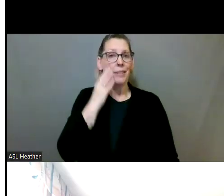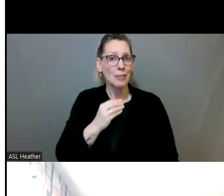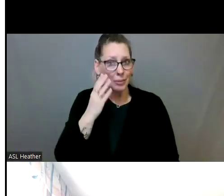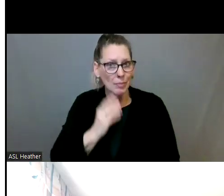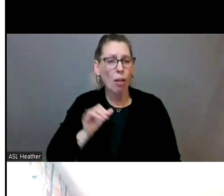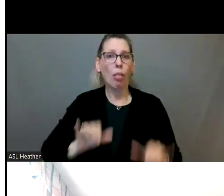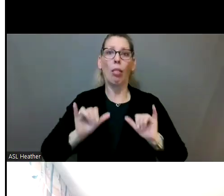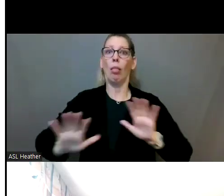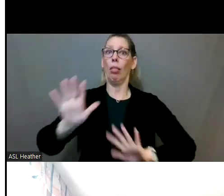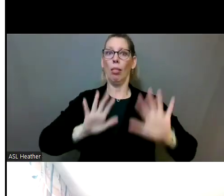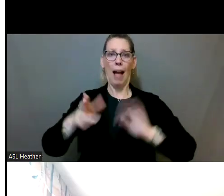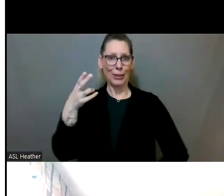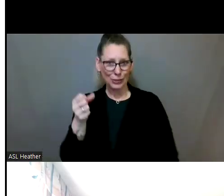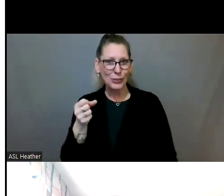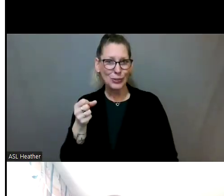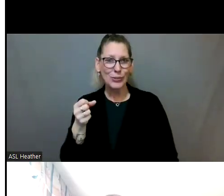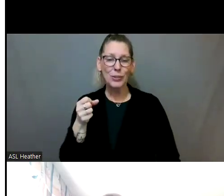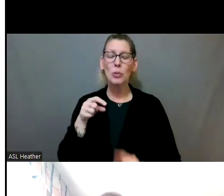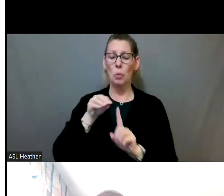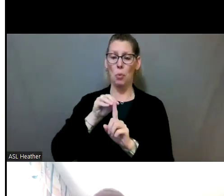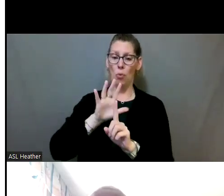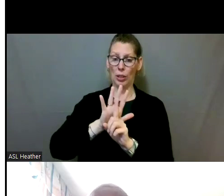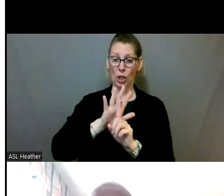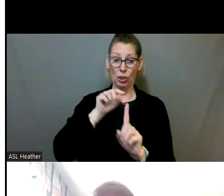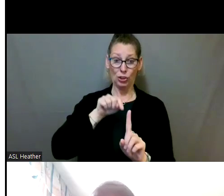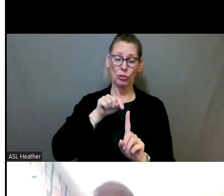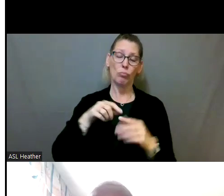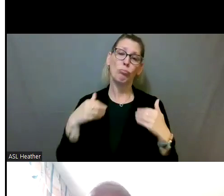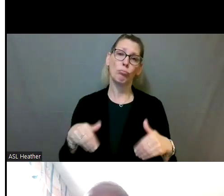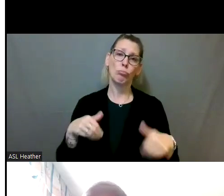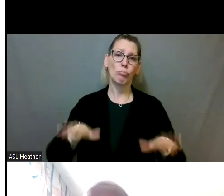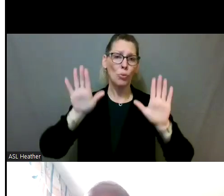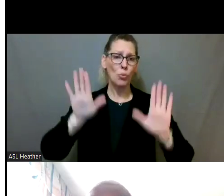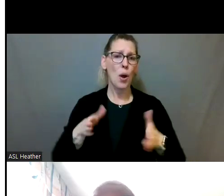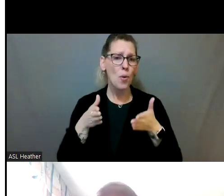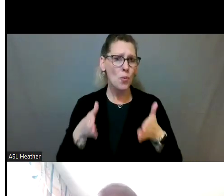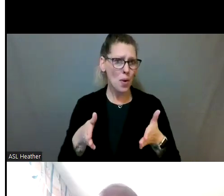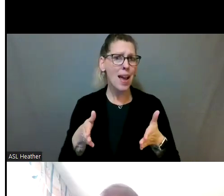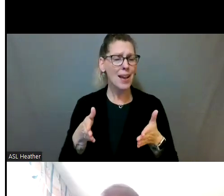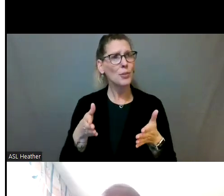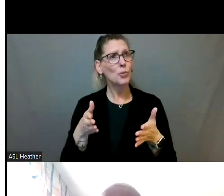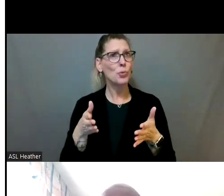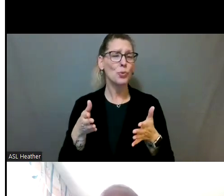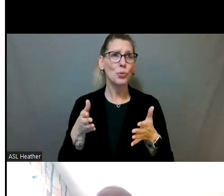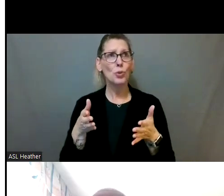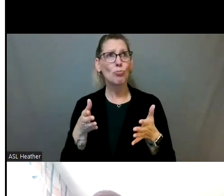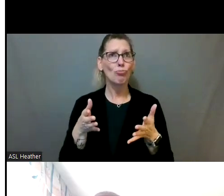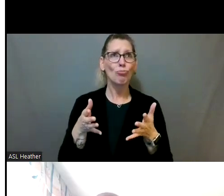child in high school, so orientations are a great way to welcome students.